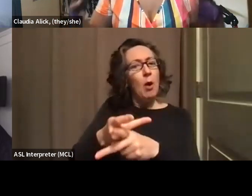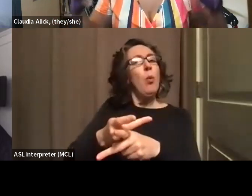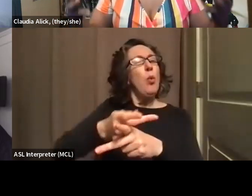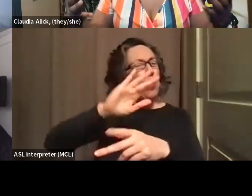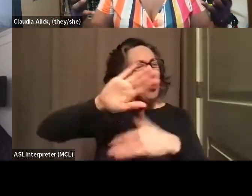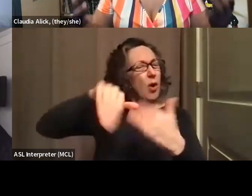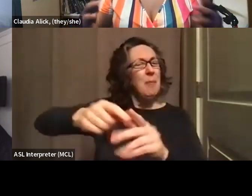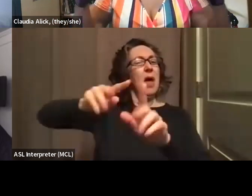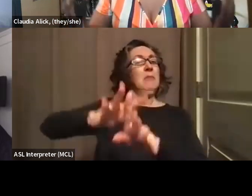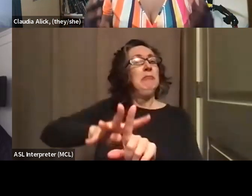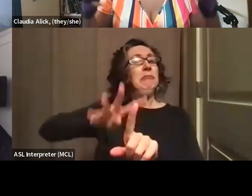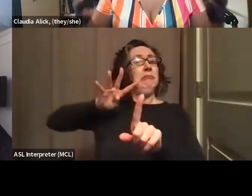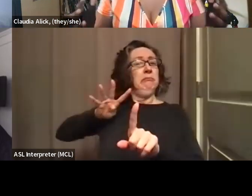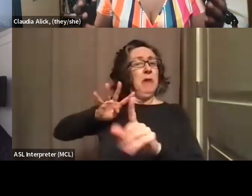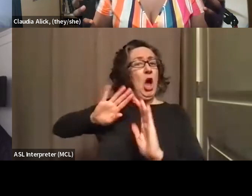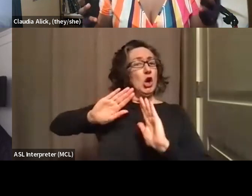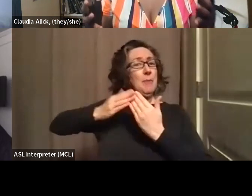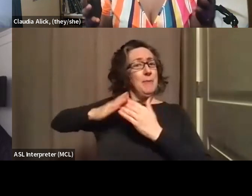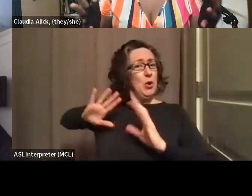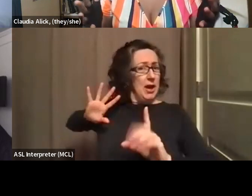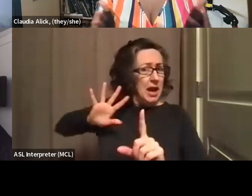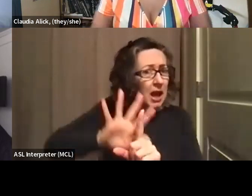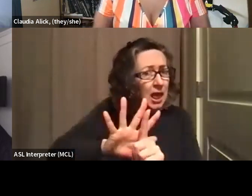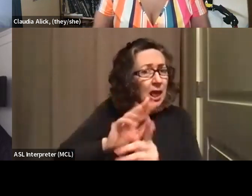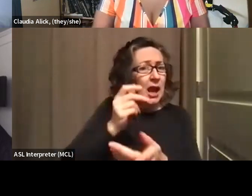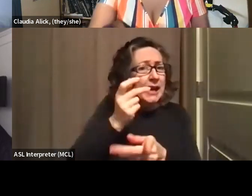community support us.